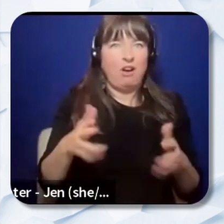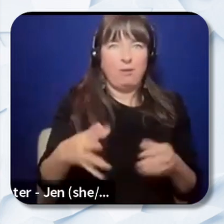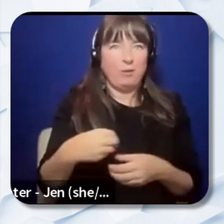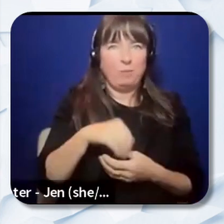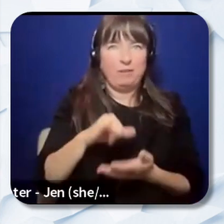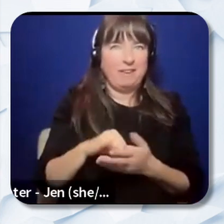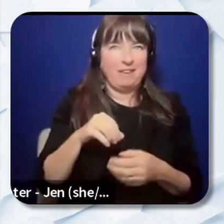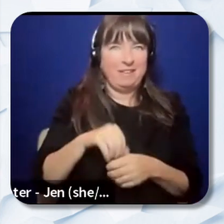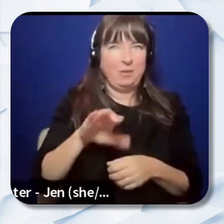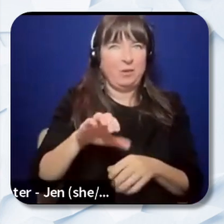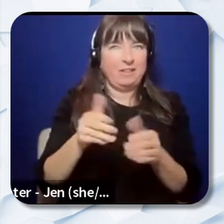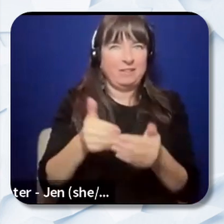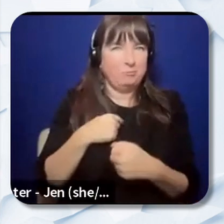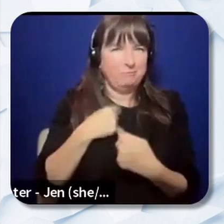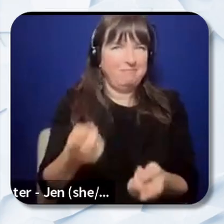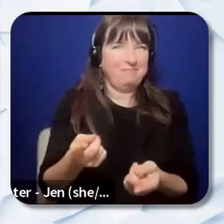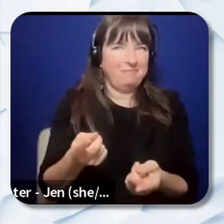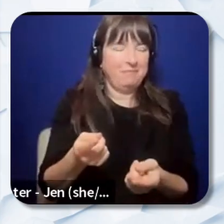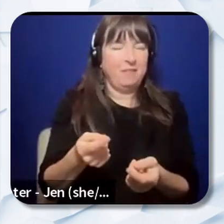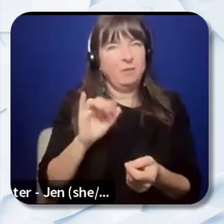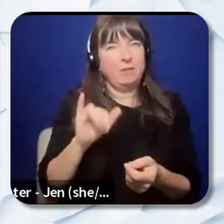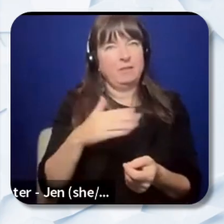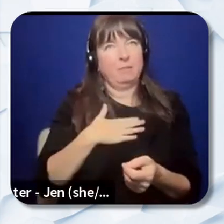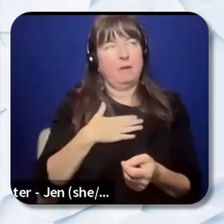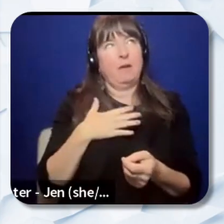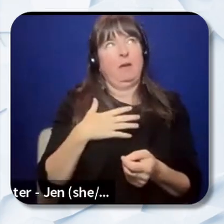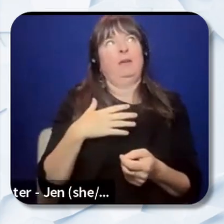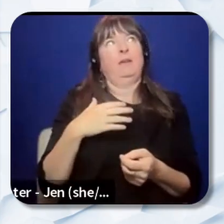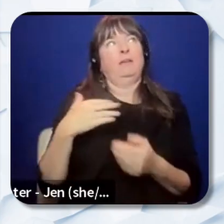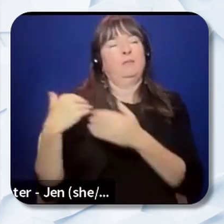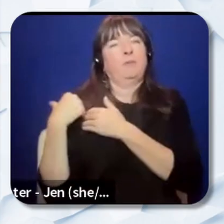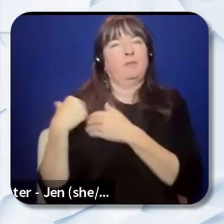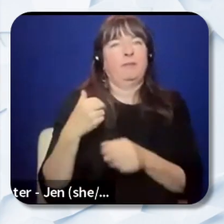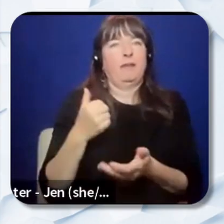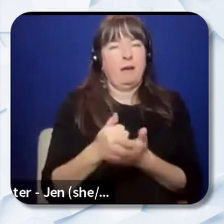job to make sure that I help them understand from a strength-based perspective when they're